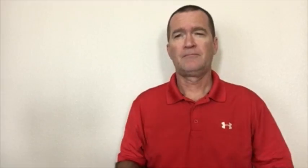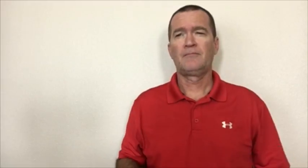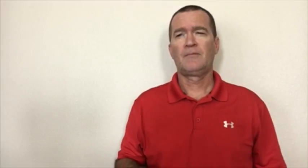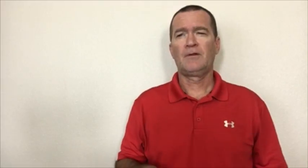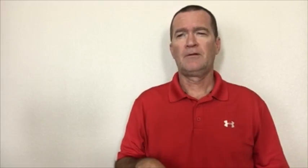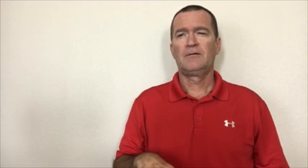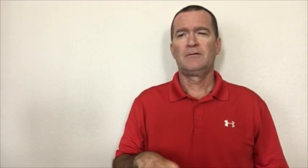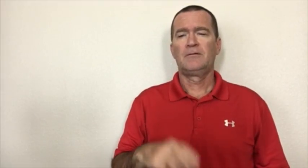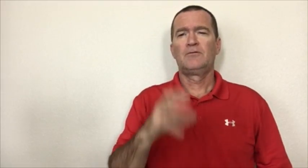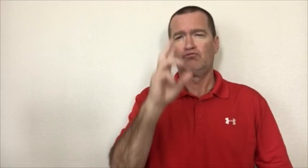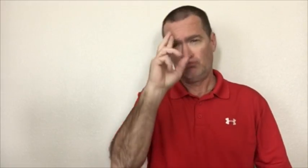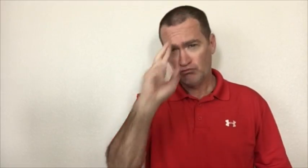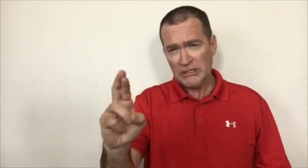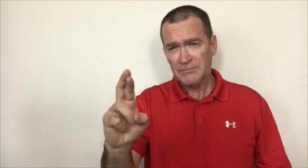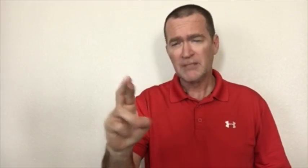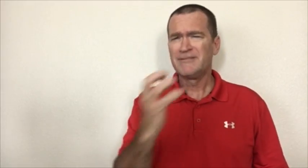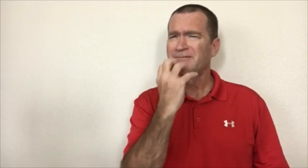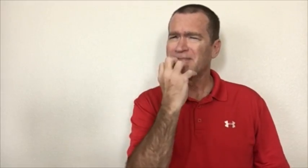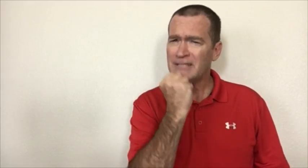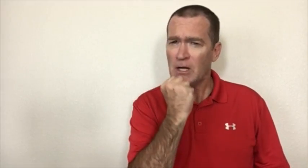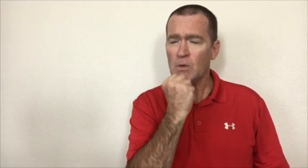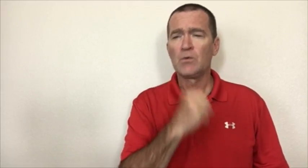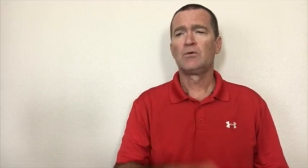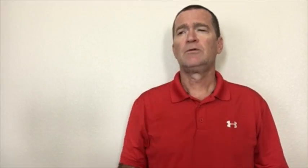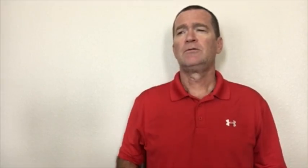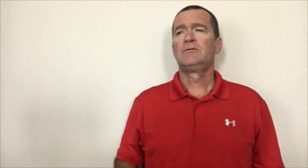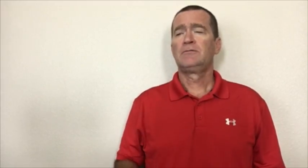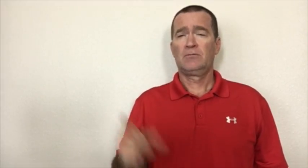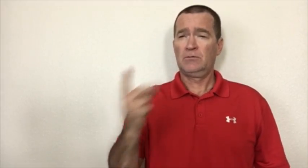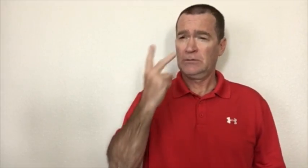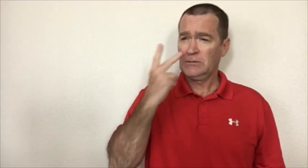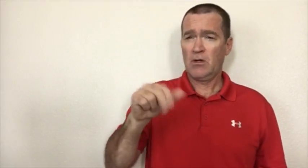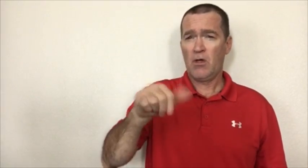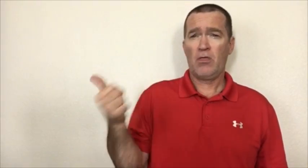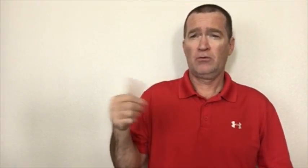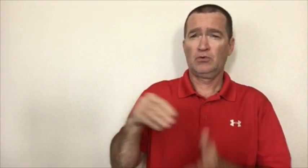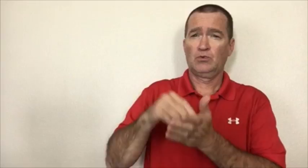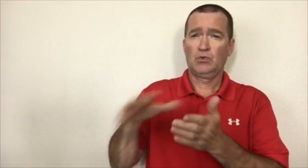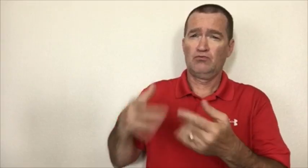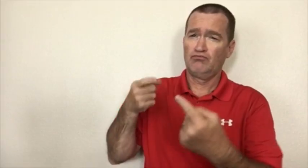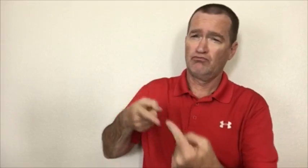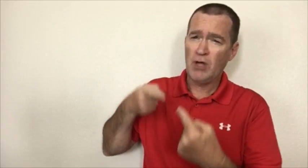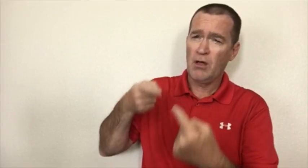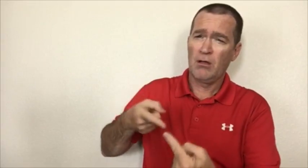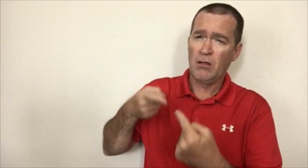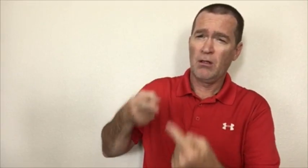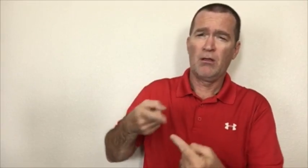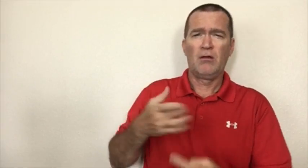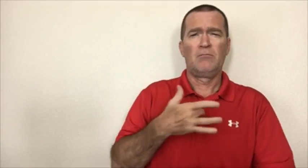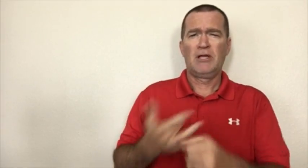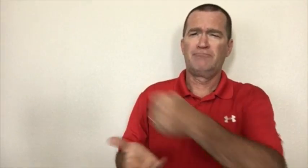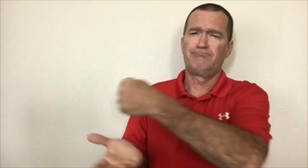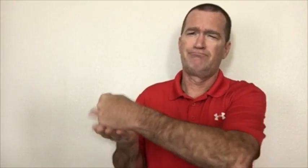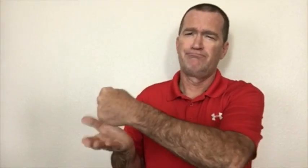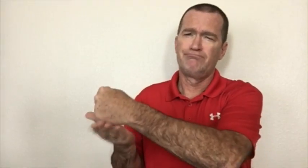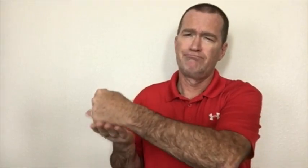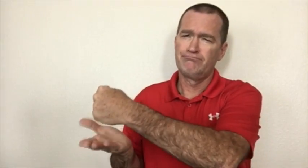all. It would be impossible. They also demonstrate respect and care for one another anytime they see another student